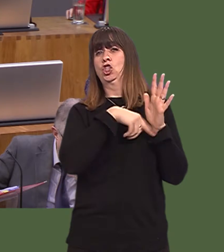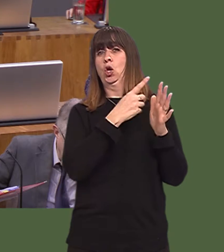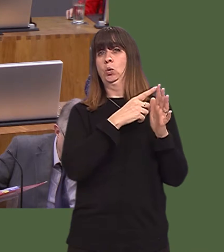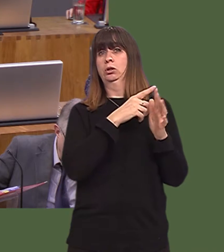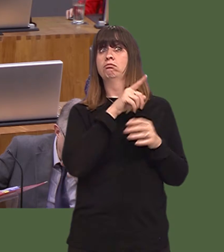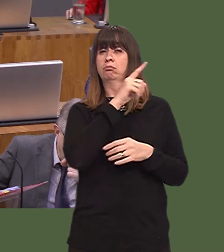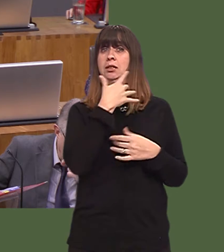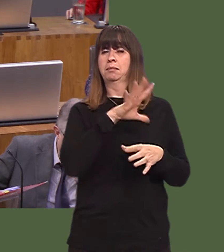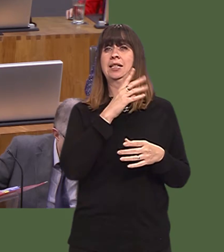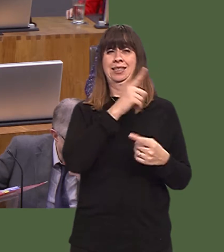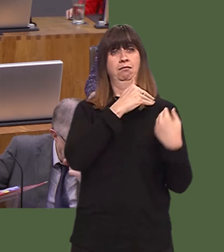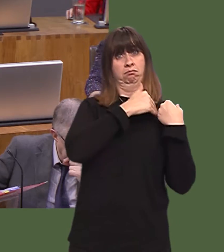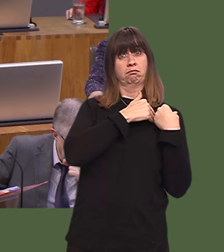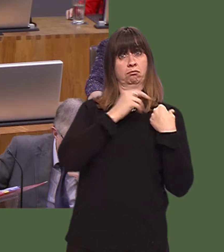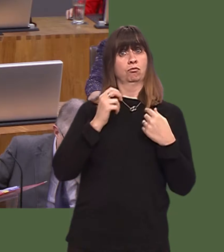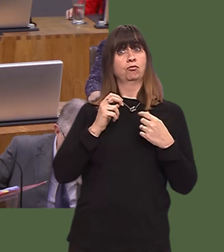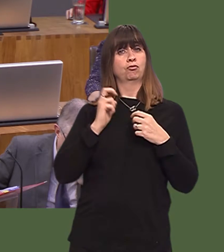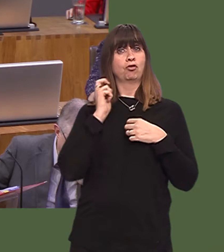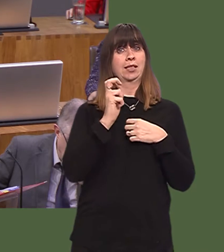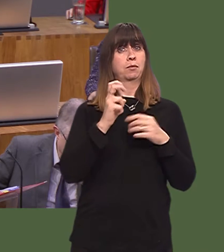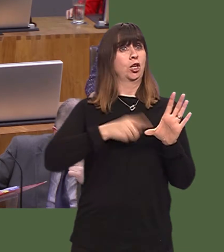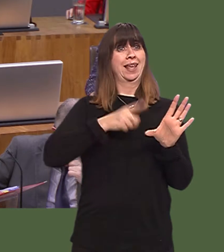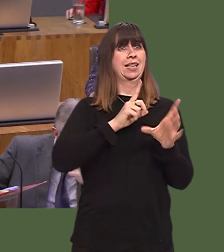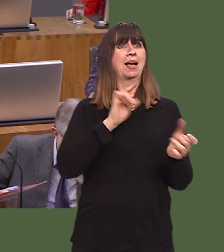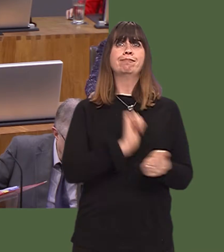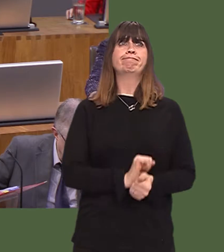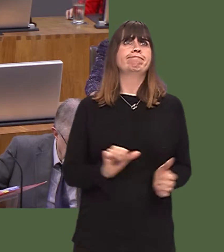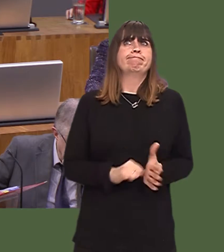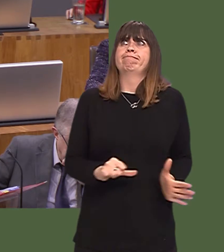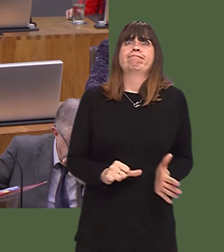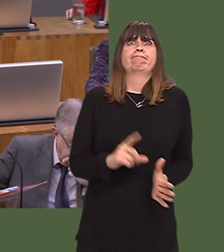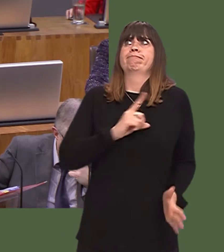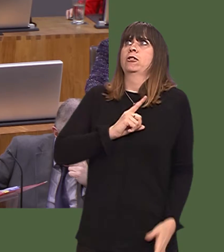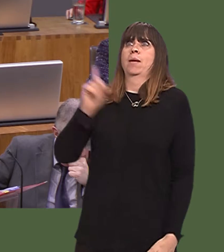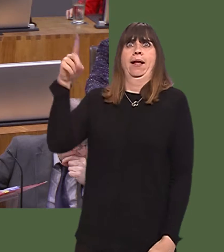He was in charge of transport for four years, but there was little that he could do because of the fact that it wasnít devolved.